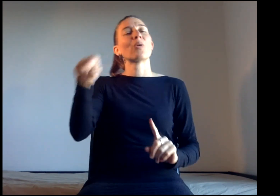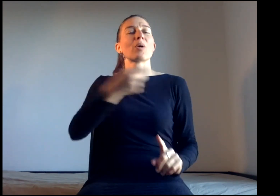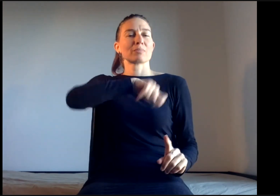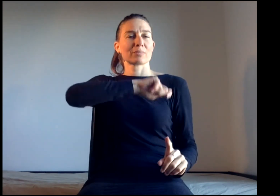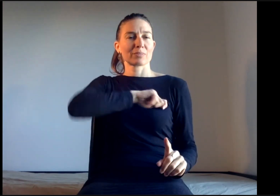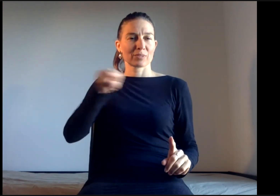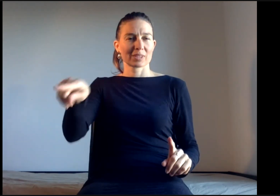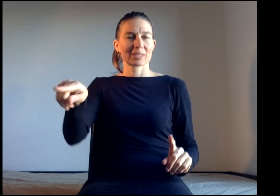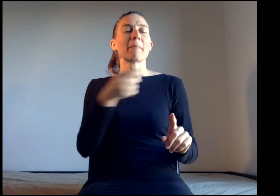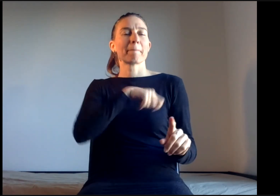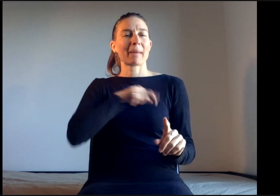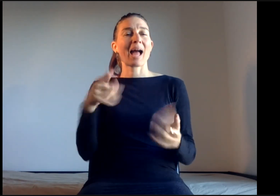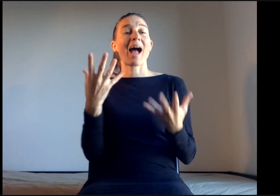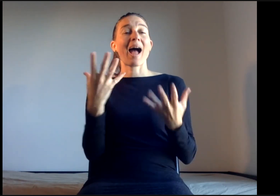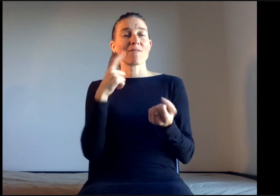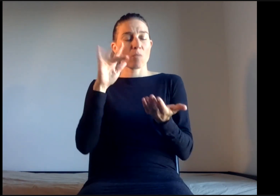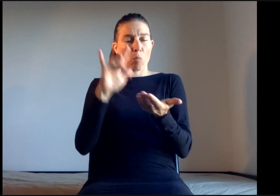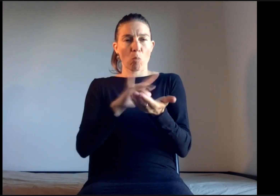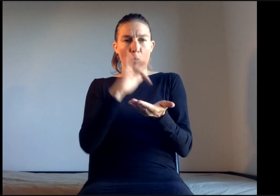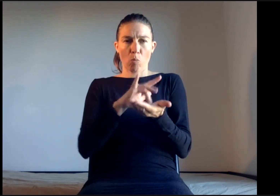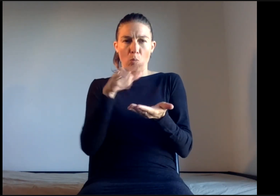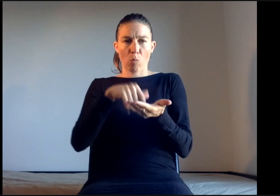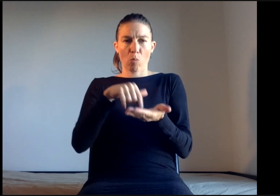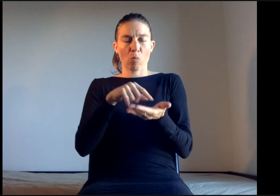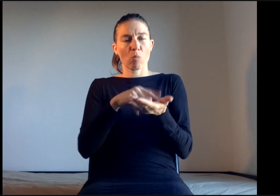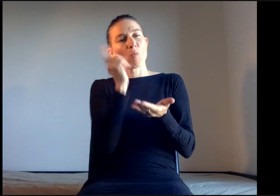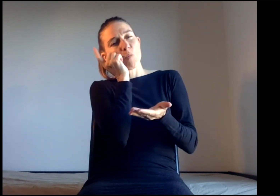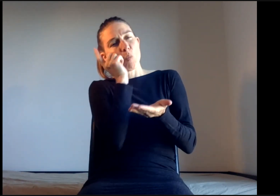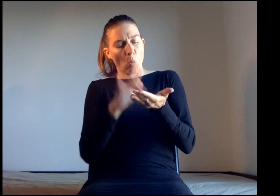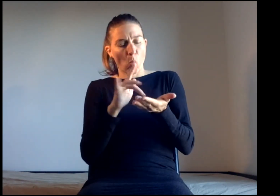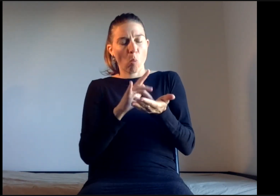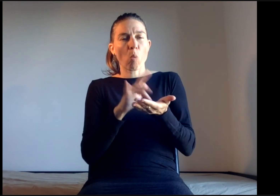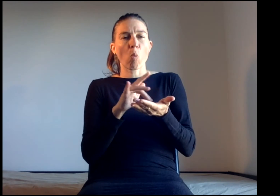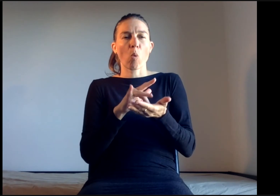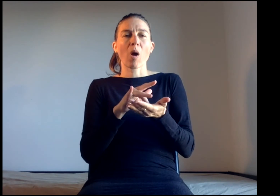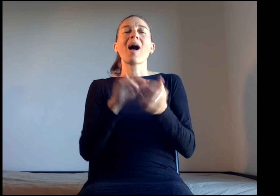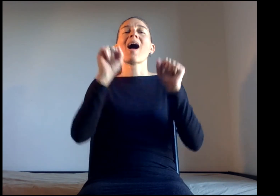for people to navigate the situation and processing the information.